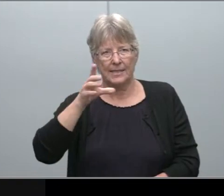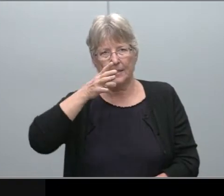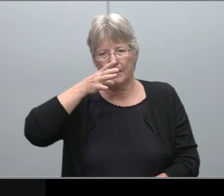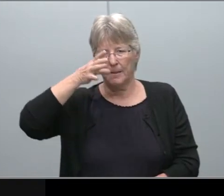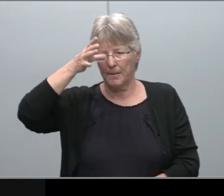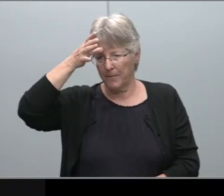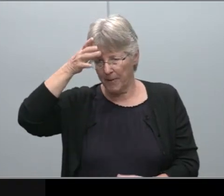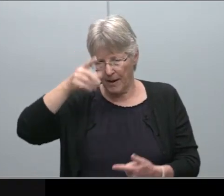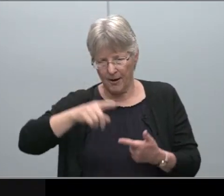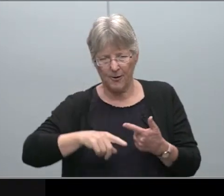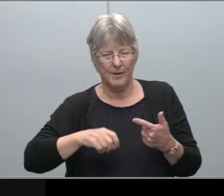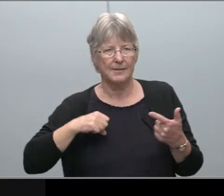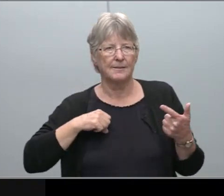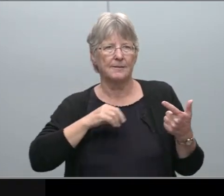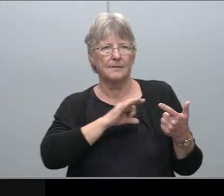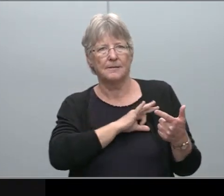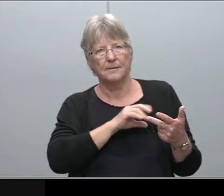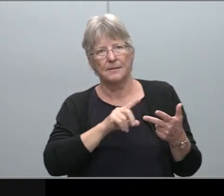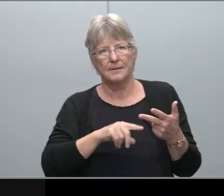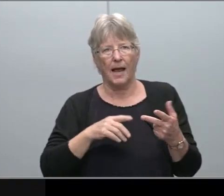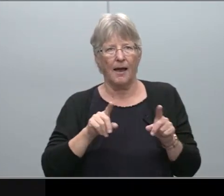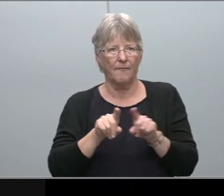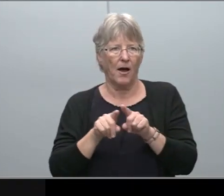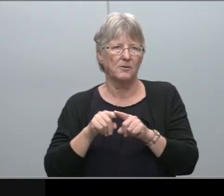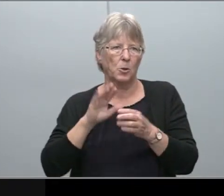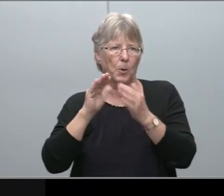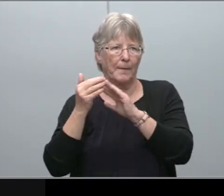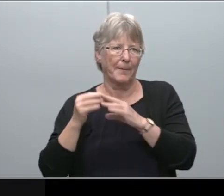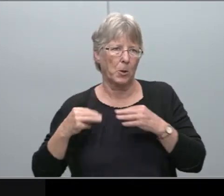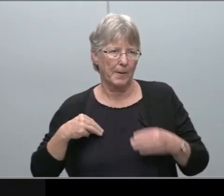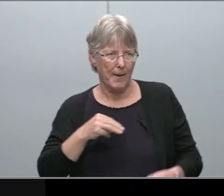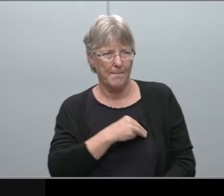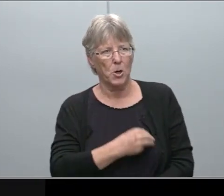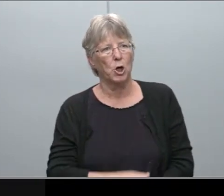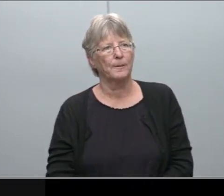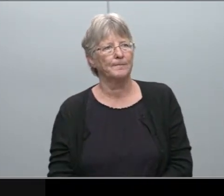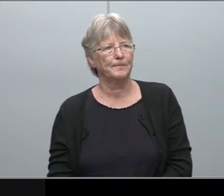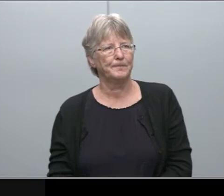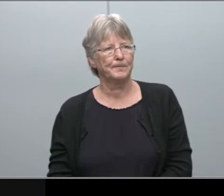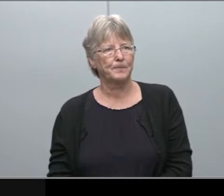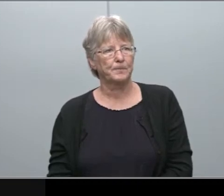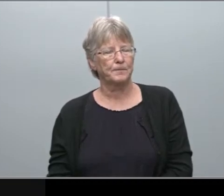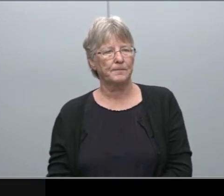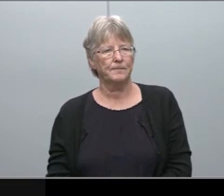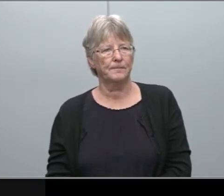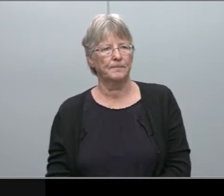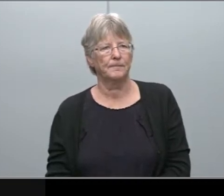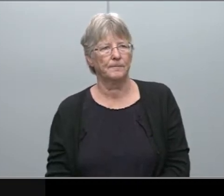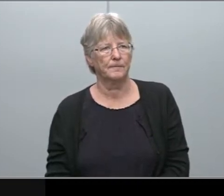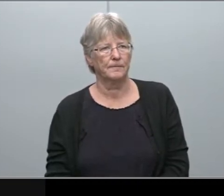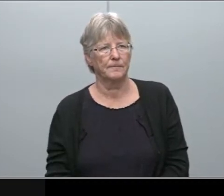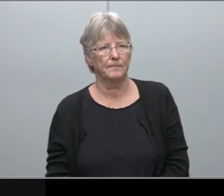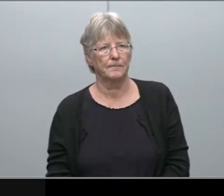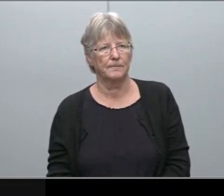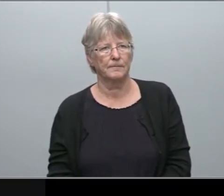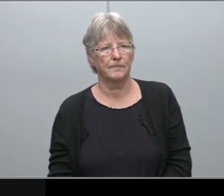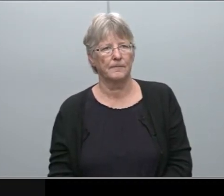to as many as possible, we ask that you share in thoughtful and concise ways. And our moderator, Mr. Itson, will help keep us moving along.